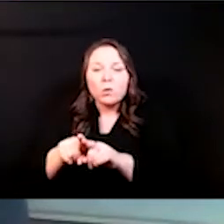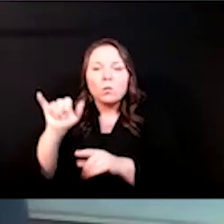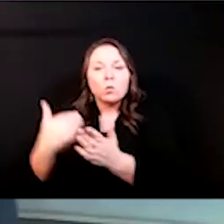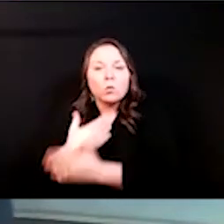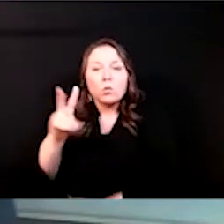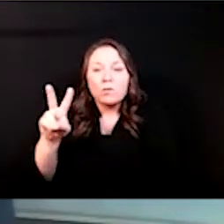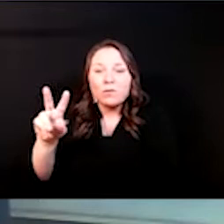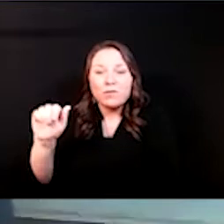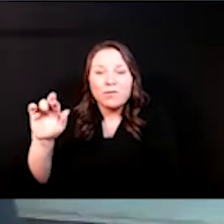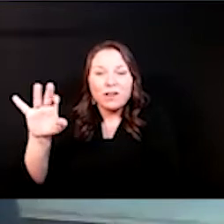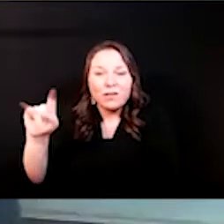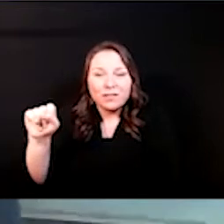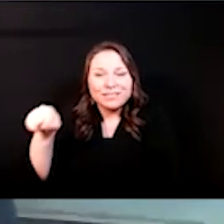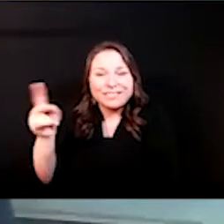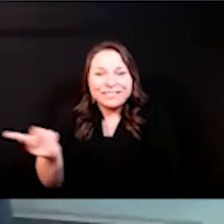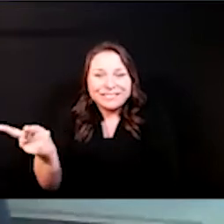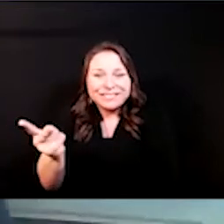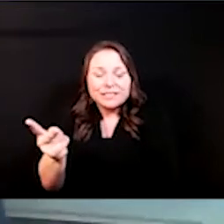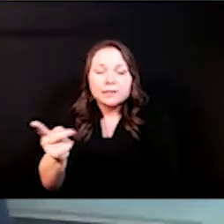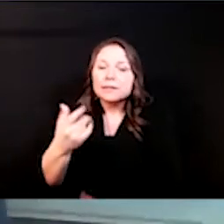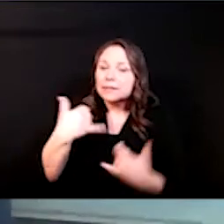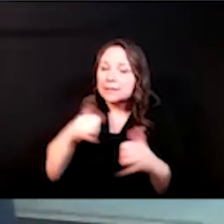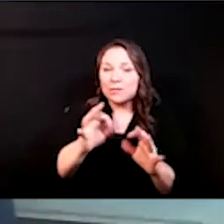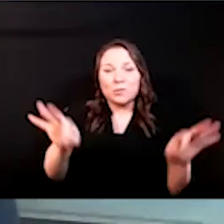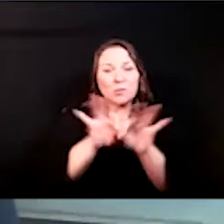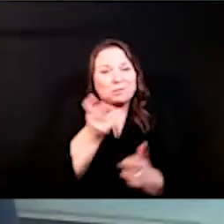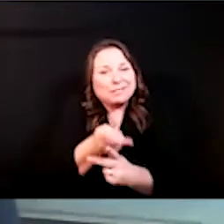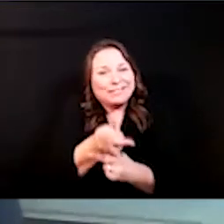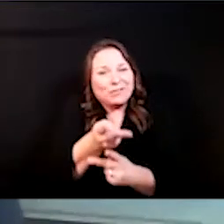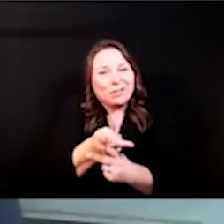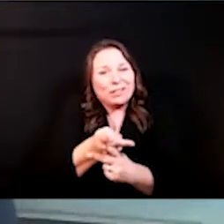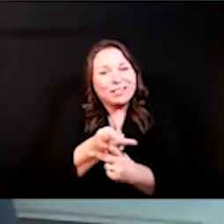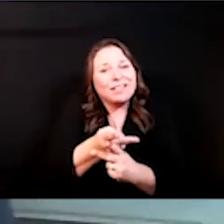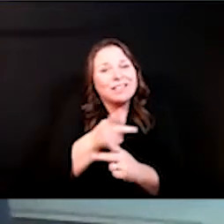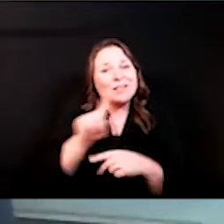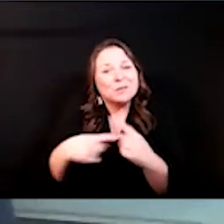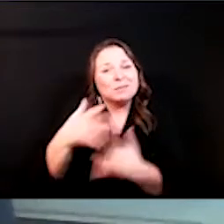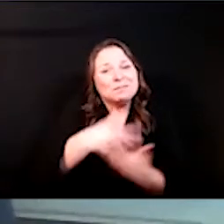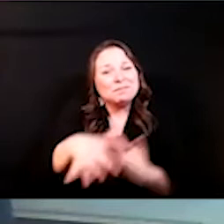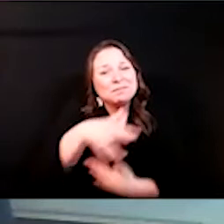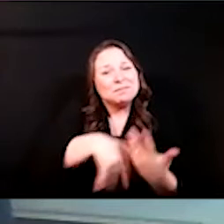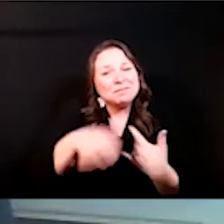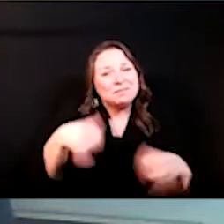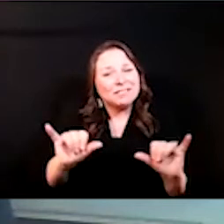NEW VARIANTS, IT'S GOING TO BE IMPORTANT TO CONTINUE TO BE CAUTIOUS ABOUT